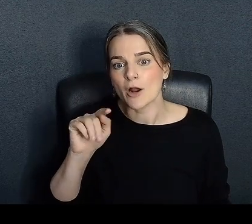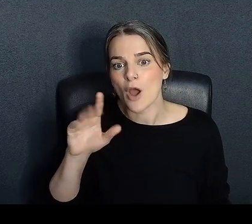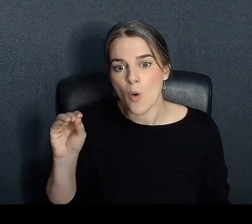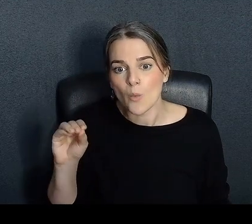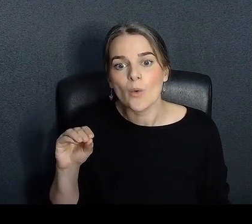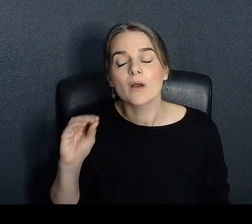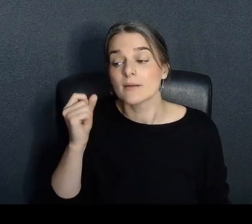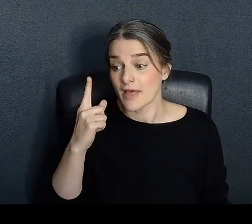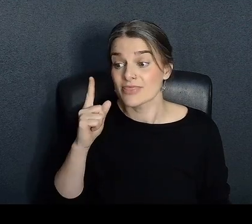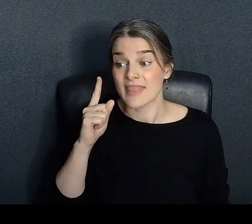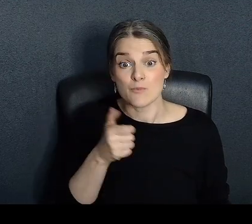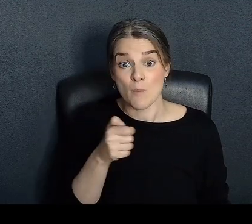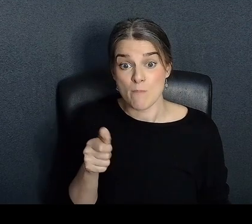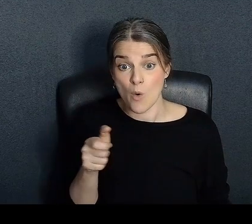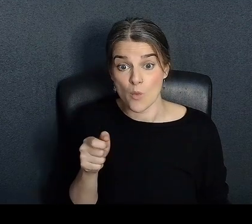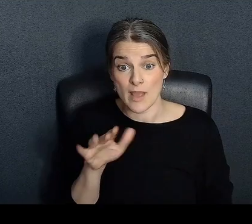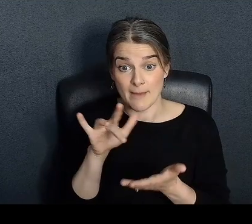has some great big buttons.